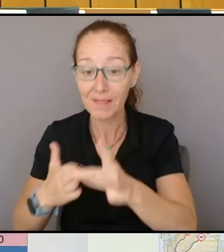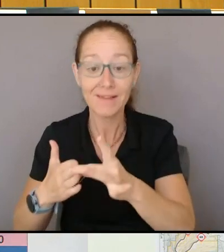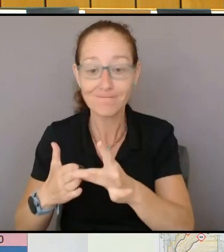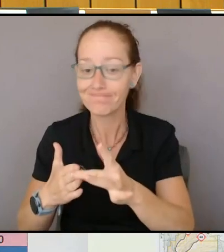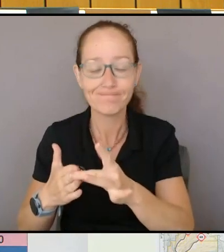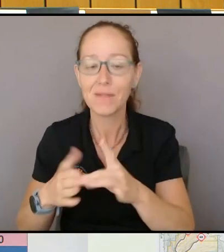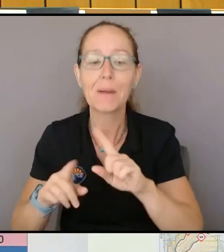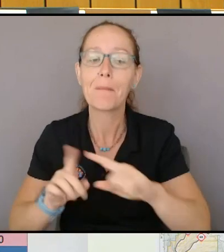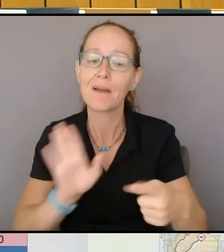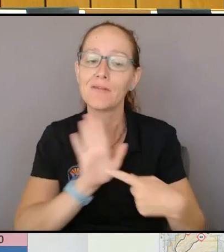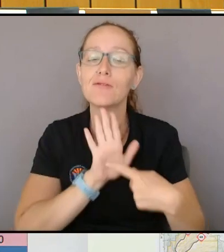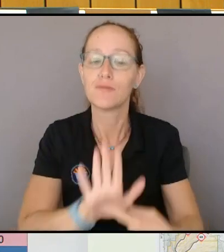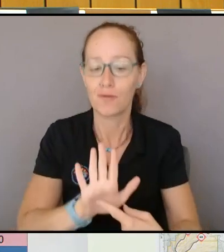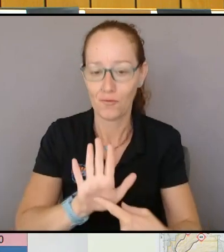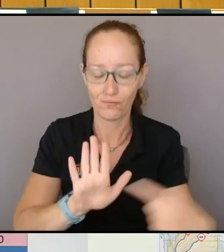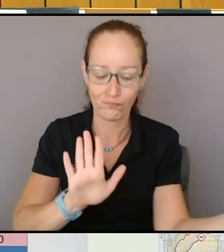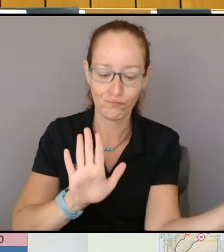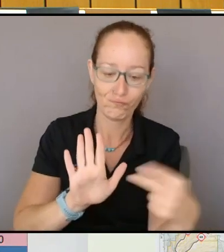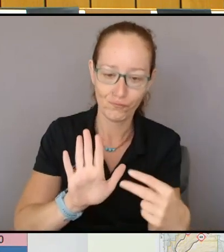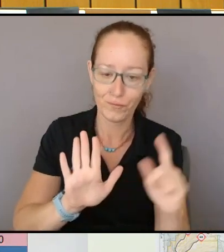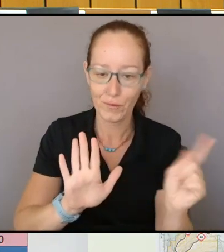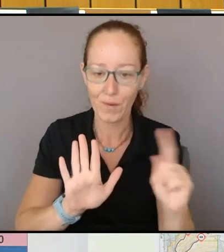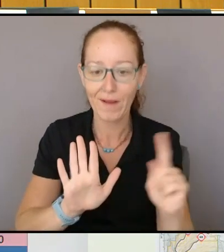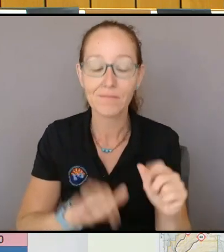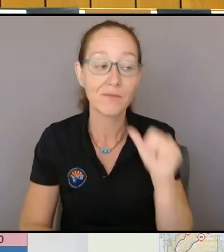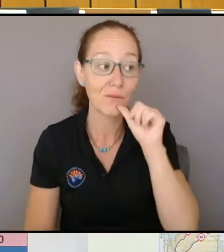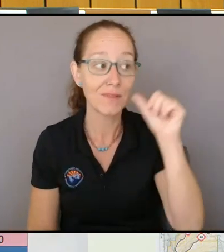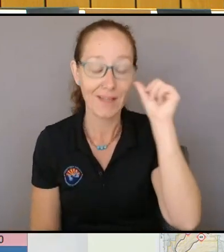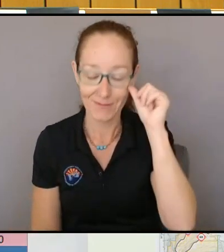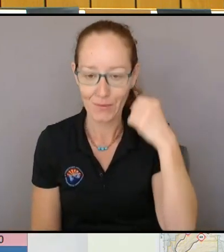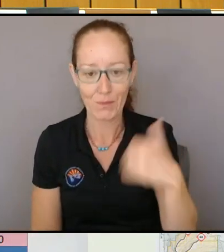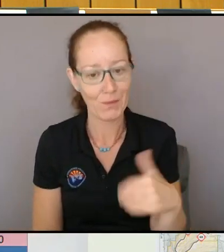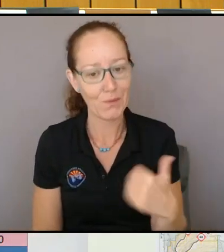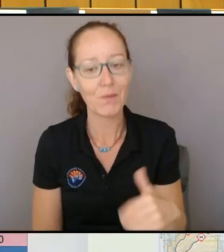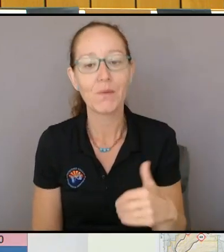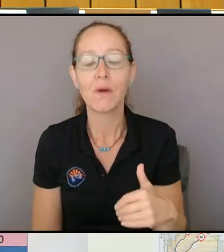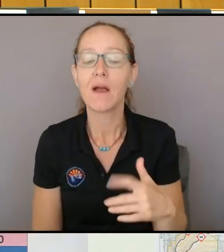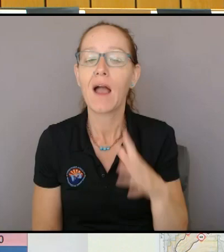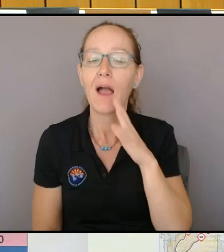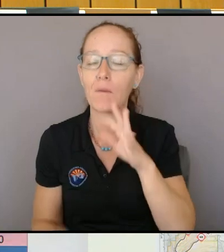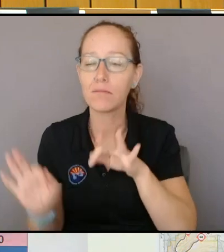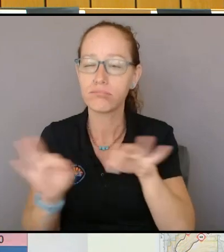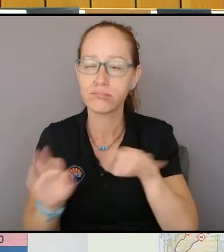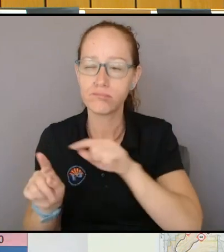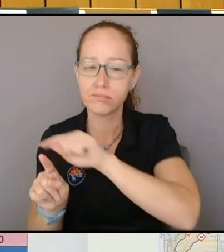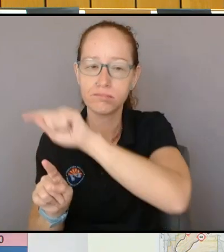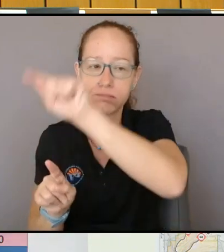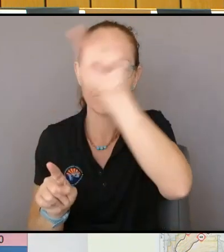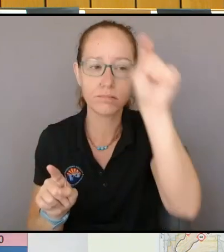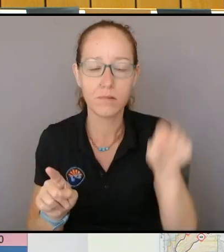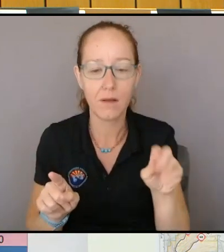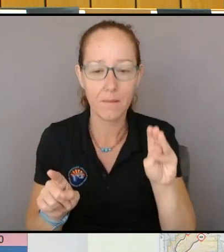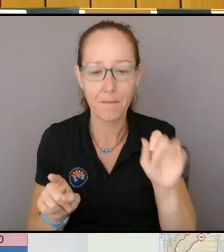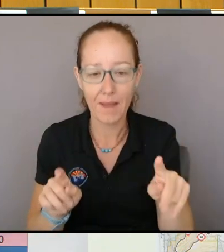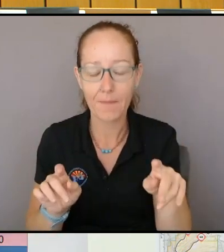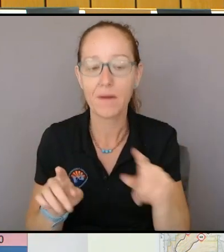work that was done specifically. But the way people disengaged and engaged in different areas. And the way that they gamed out